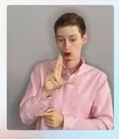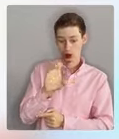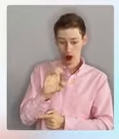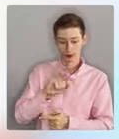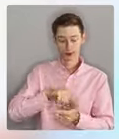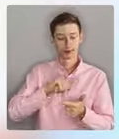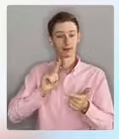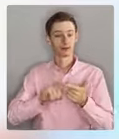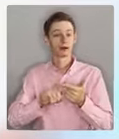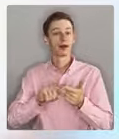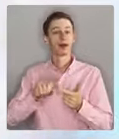Group Launch, App Invites, and Invite Links.